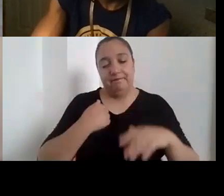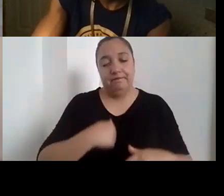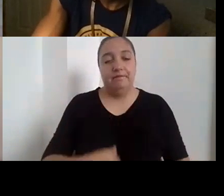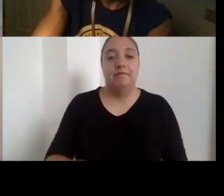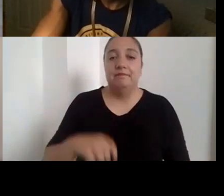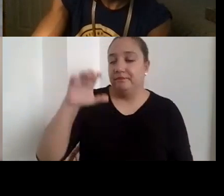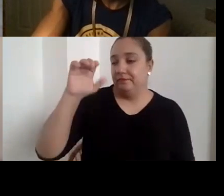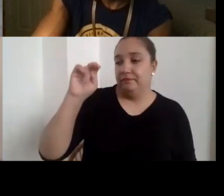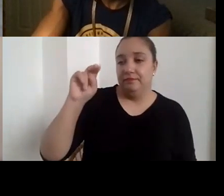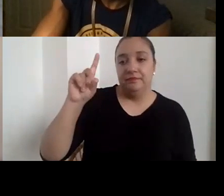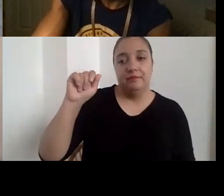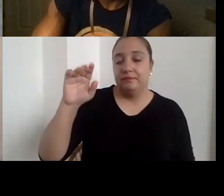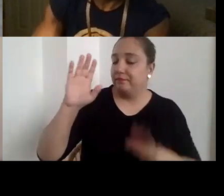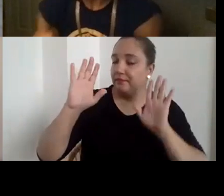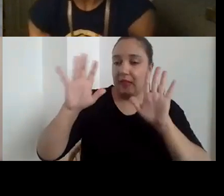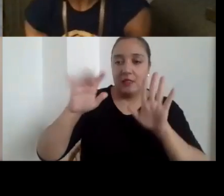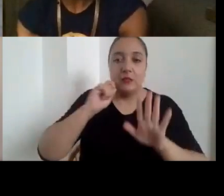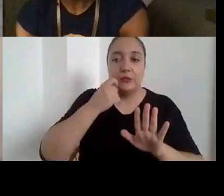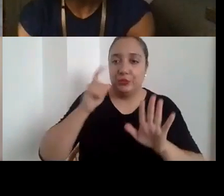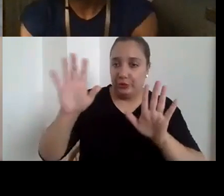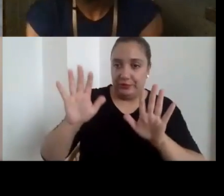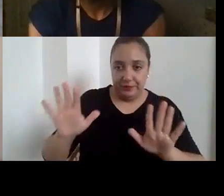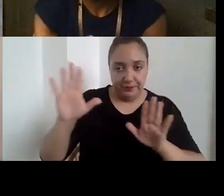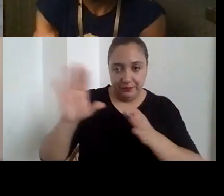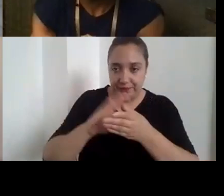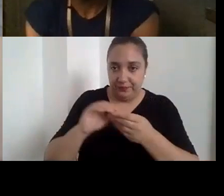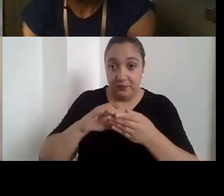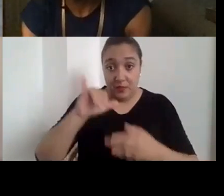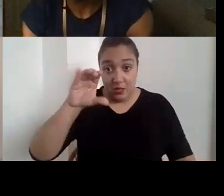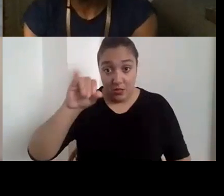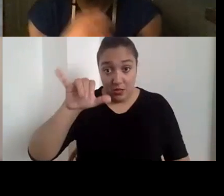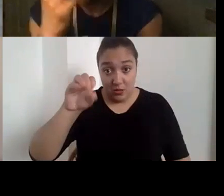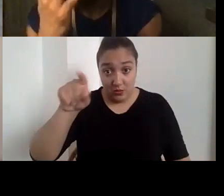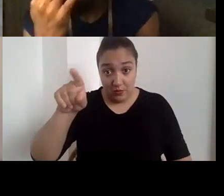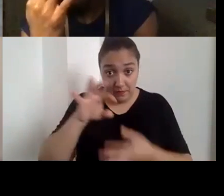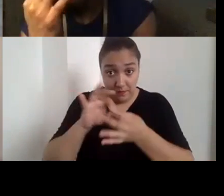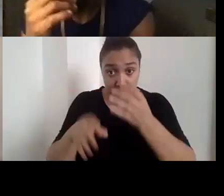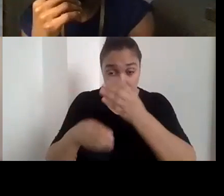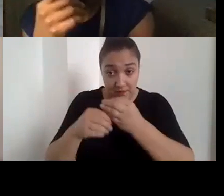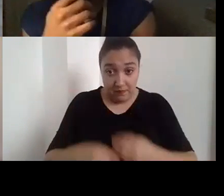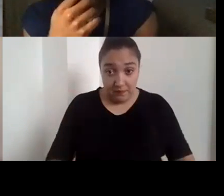That was brilliant. Yo-Yo, right? We haven't heard from you. Yeah.